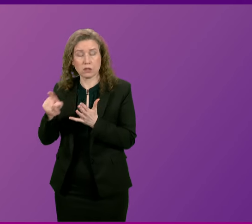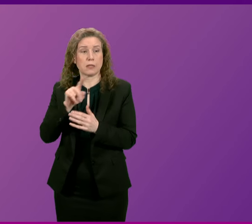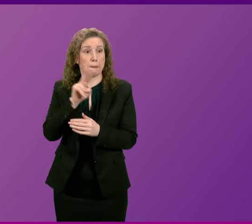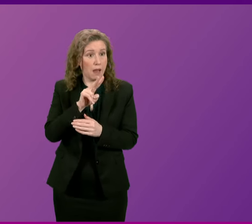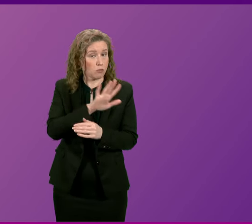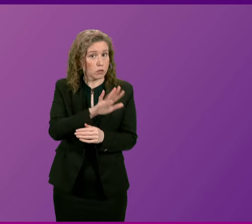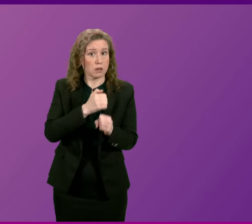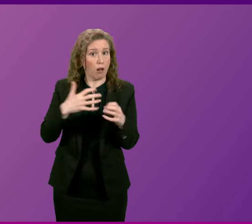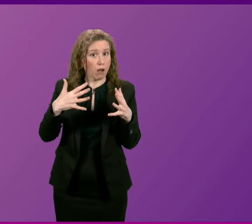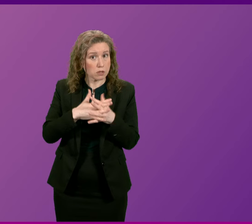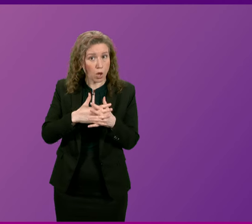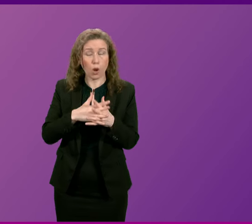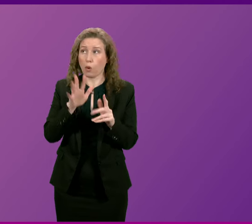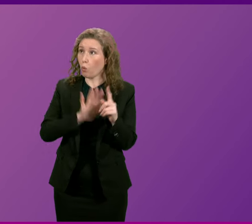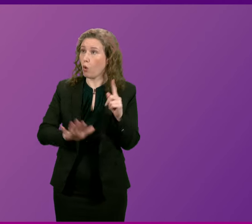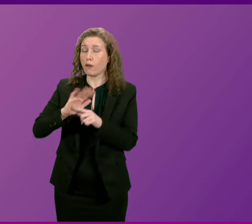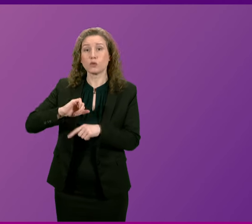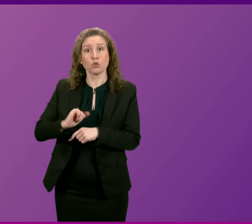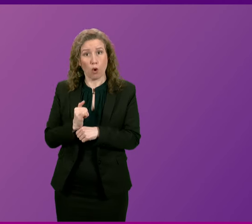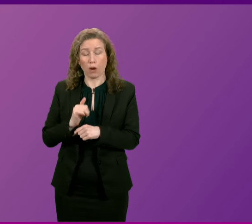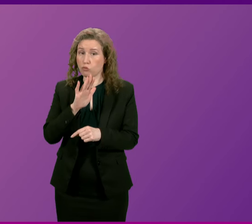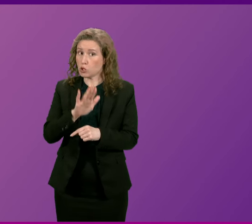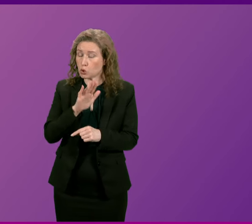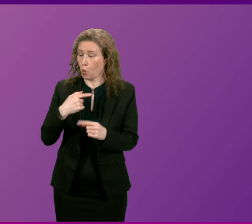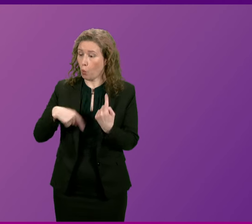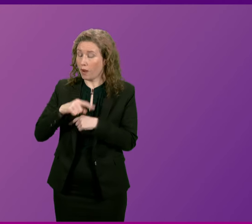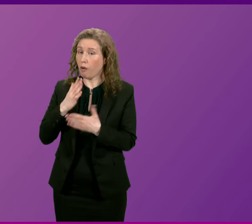the city of Glasgow but around the country, of the Government’s commitment to sustained